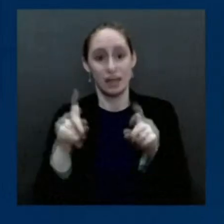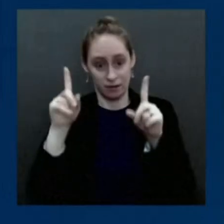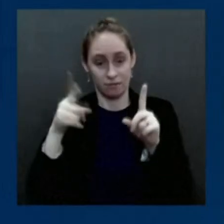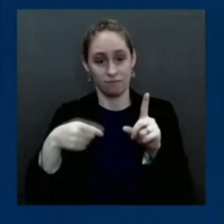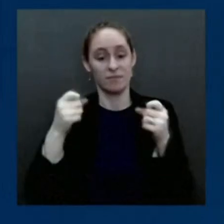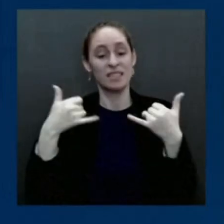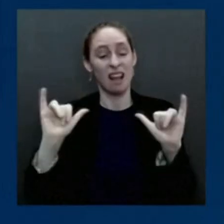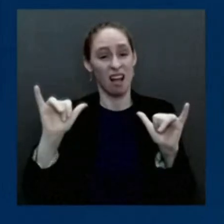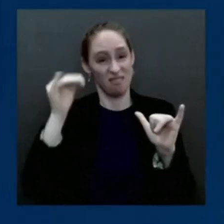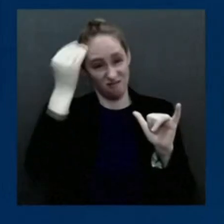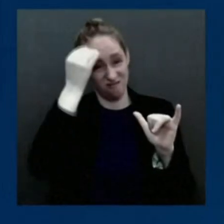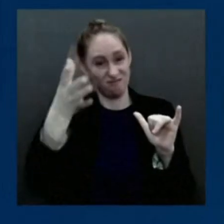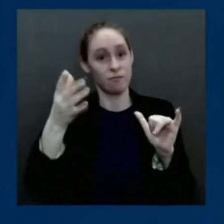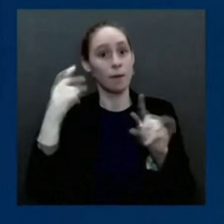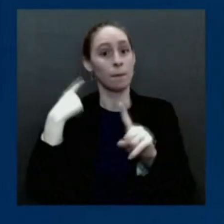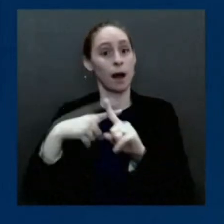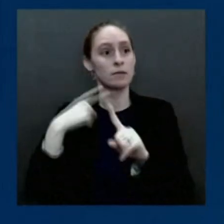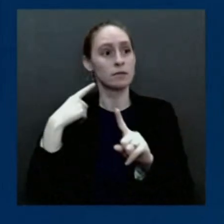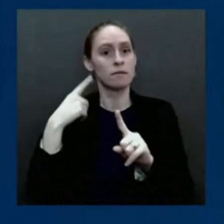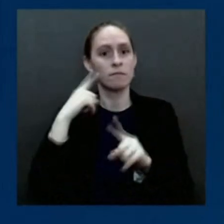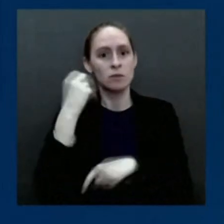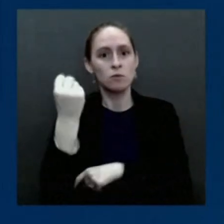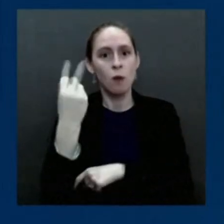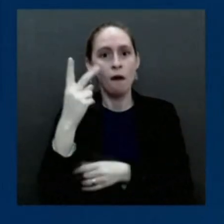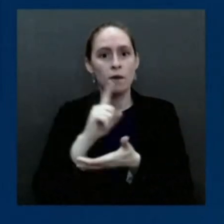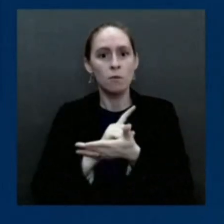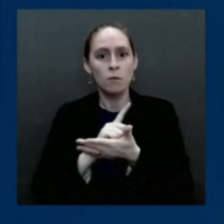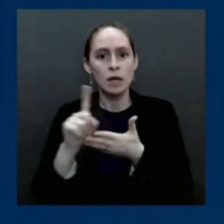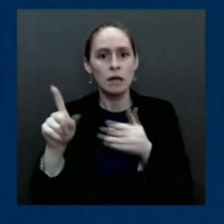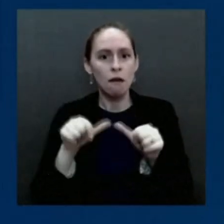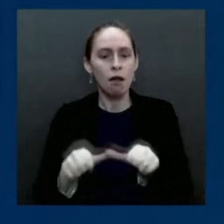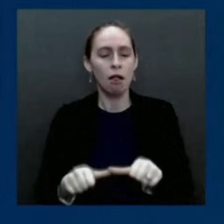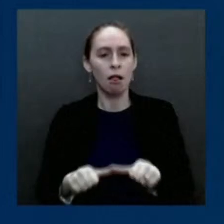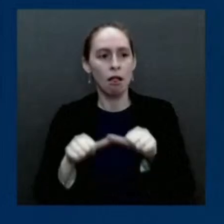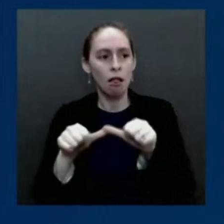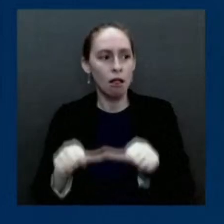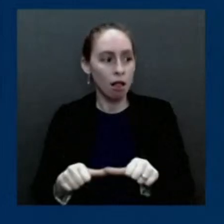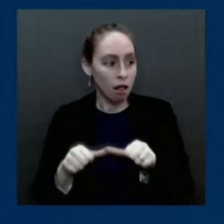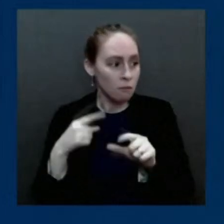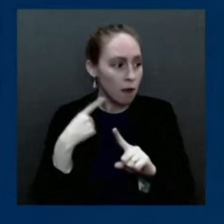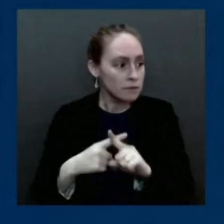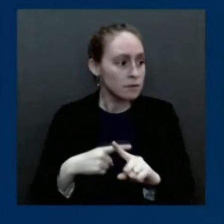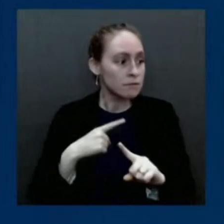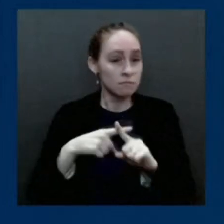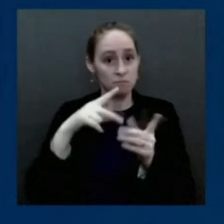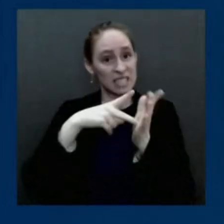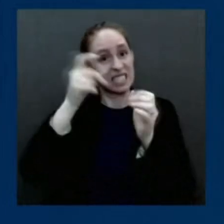NOT BE HELPFUL AND LONG AFTER THEY ARE TRANCE MISSABLE AND